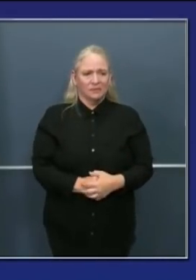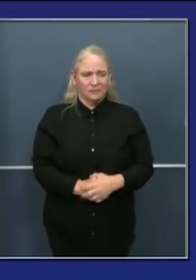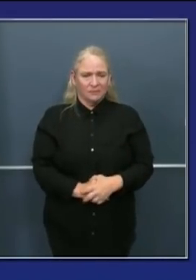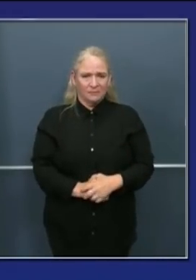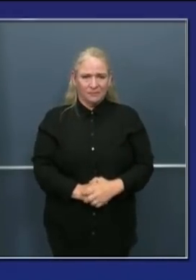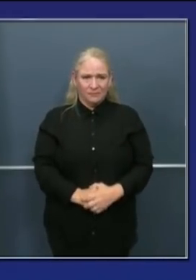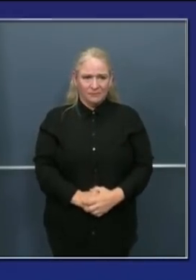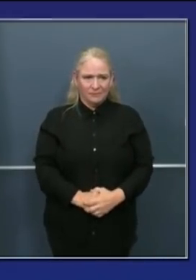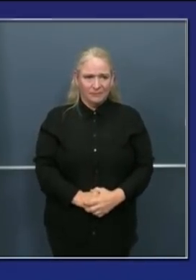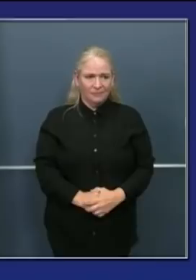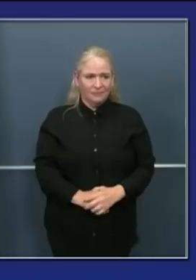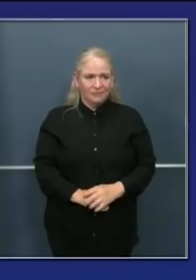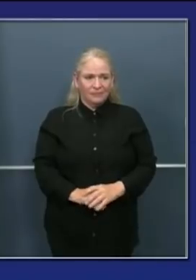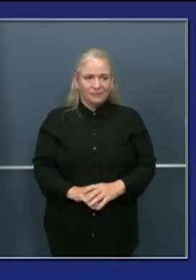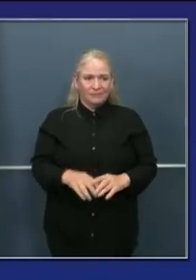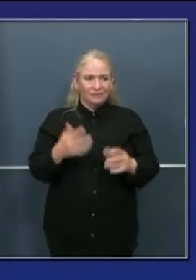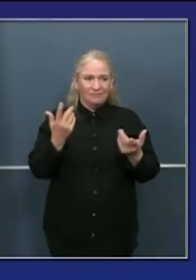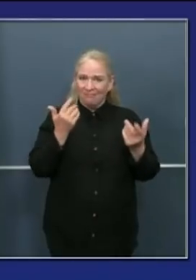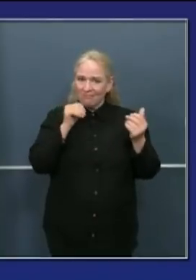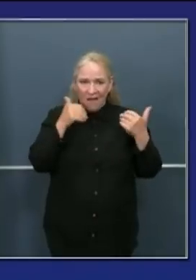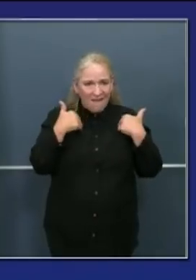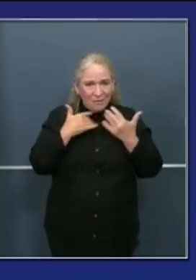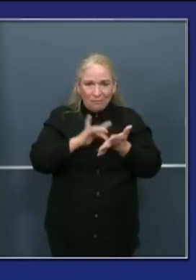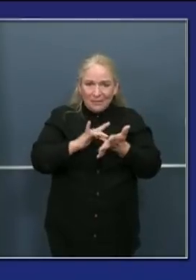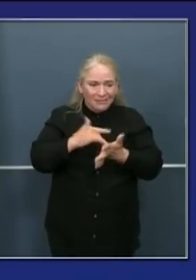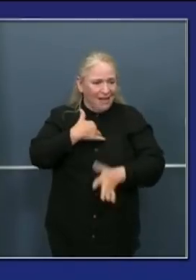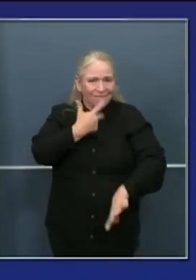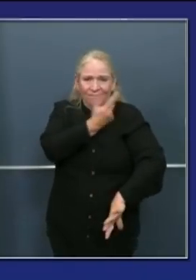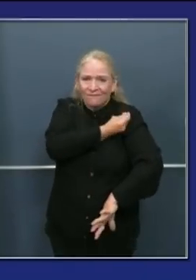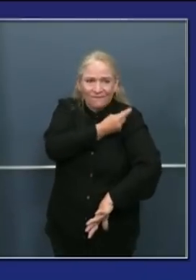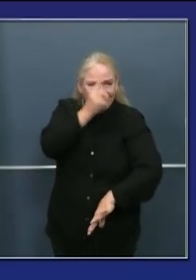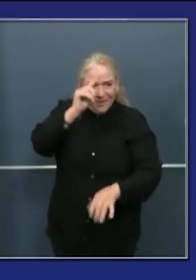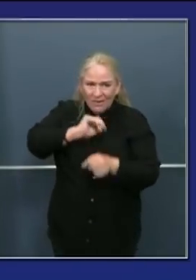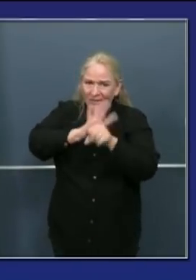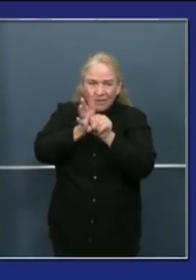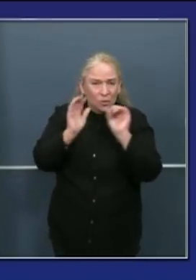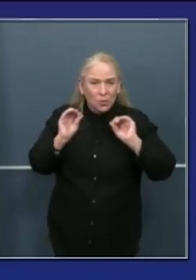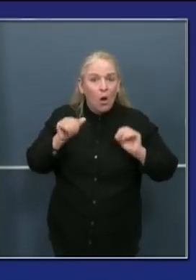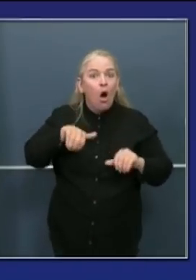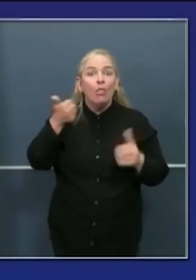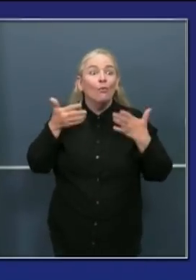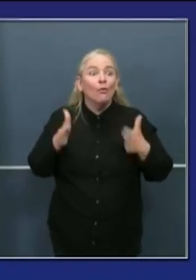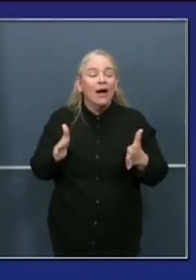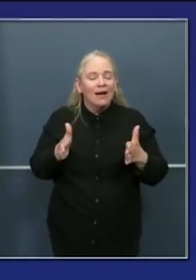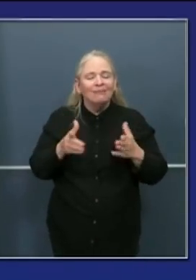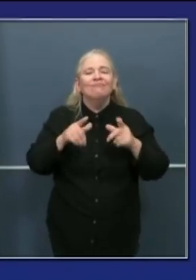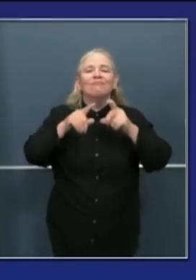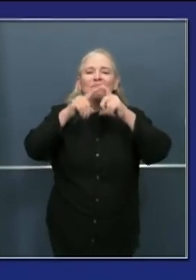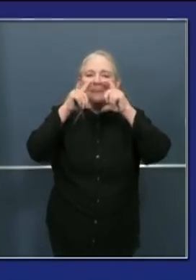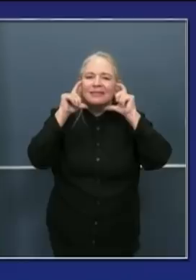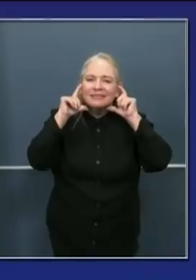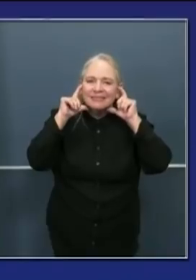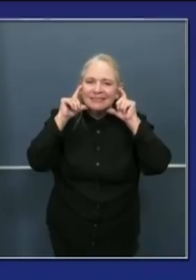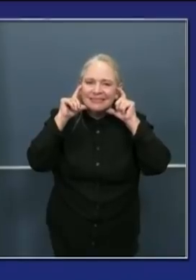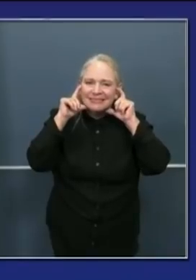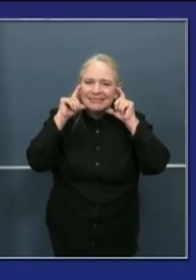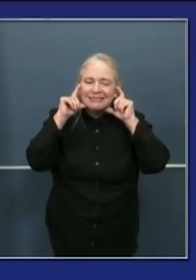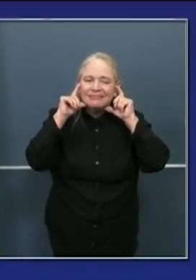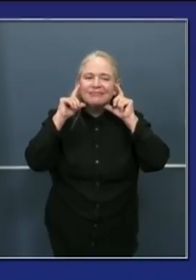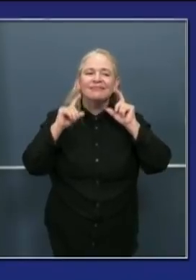THIS DISEASE AND THE MOST IMPORTANT THING YOU CAN DO FROM A NON-PHARMACEUTICAL INTERVENTION MEANING